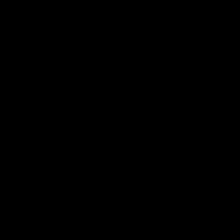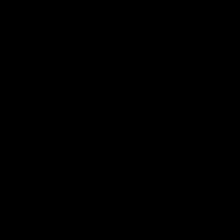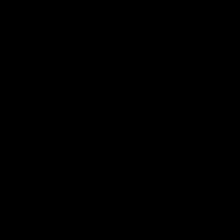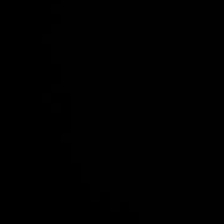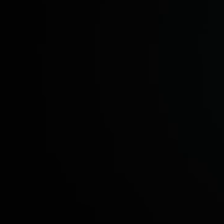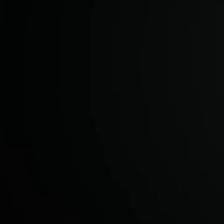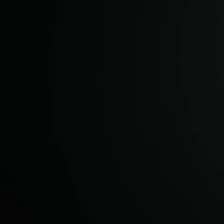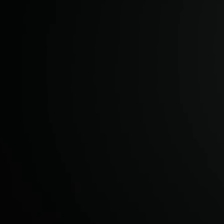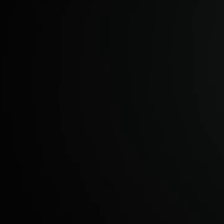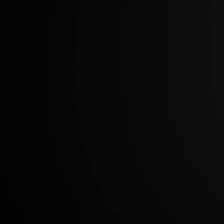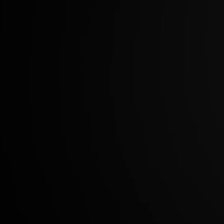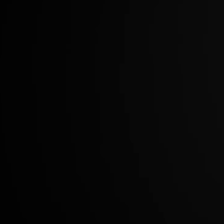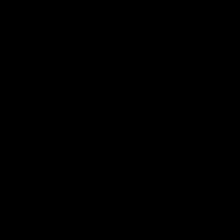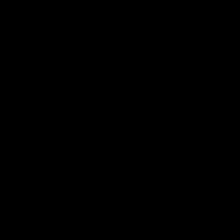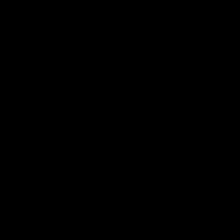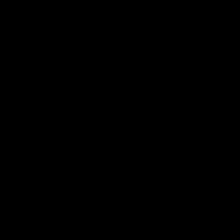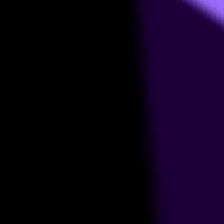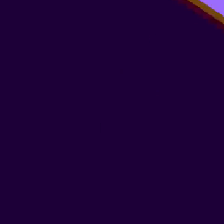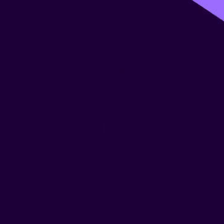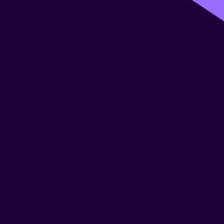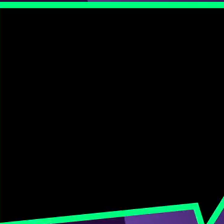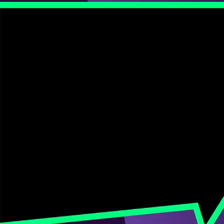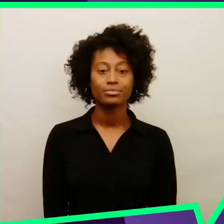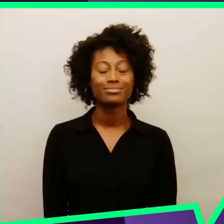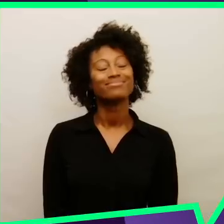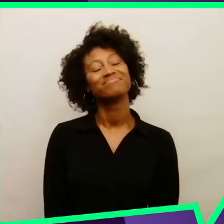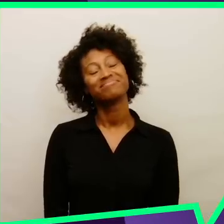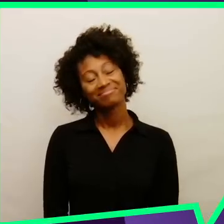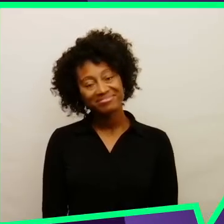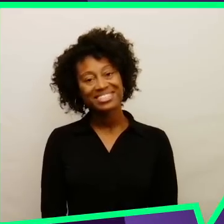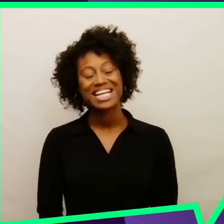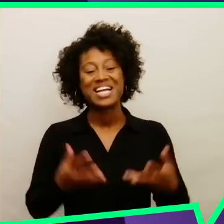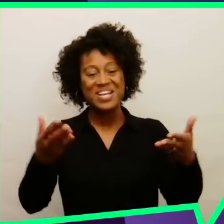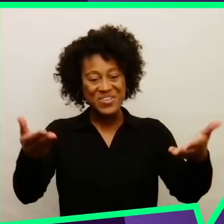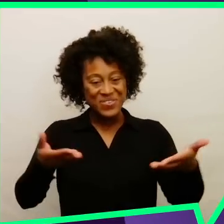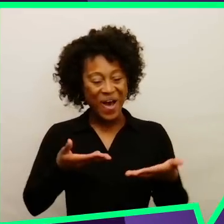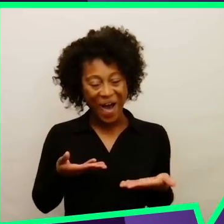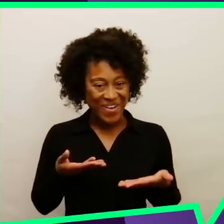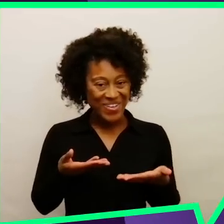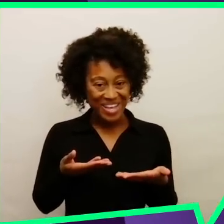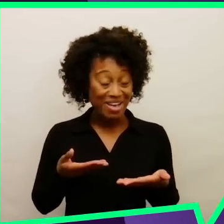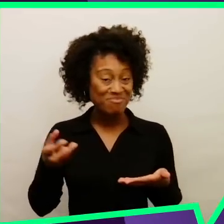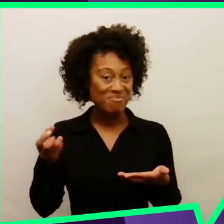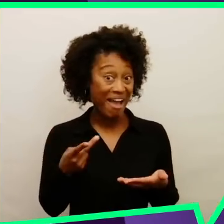[XBOX SOUND] And welcome back, you are joining us here